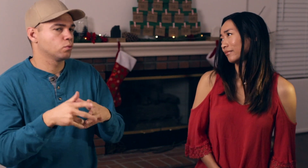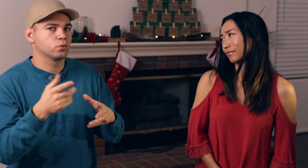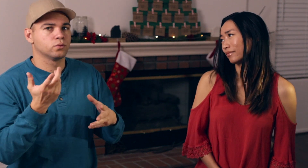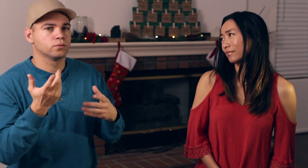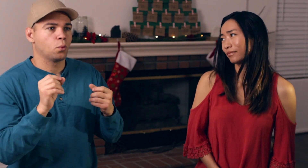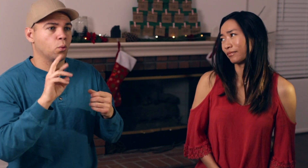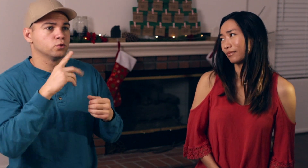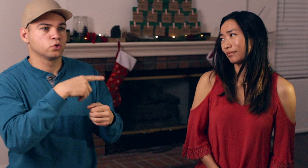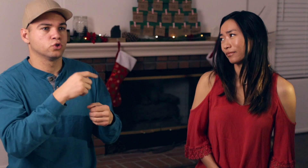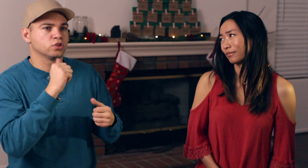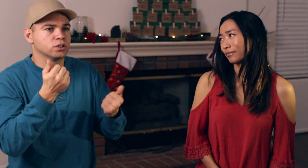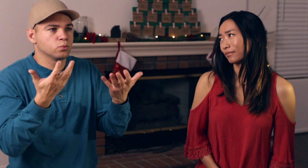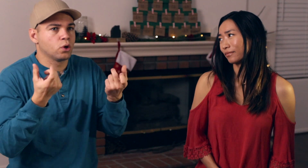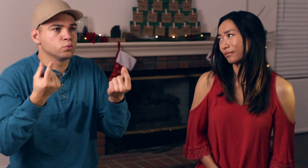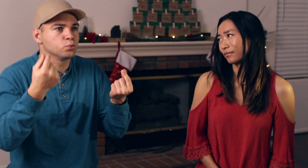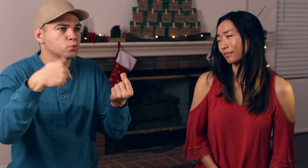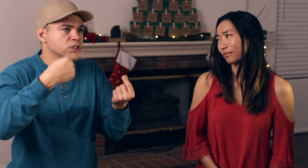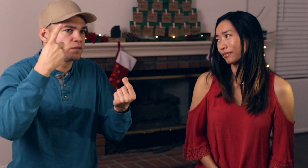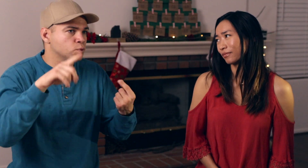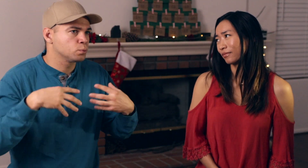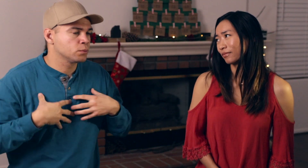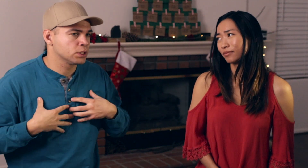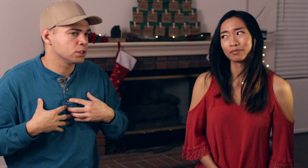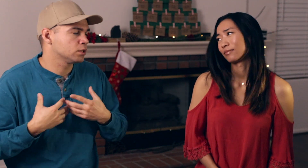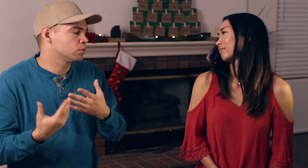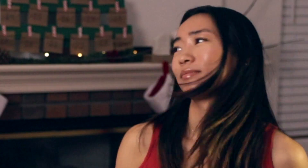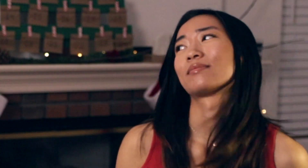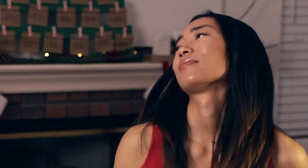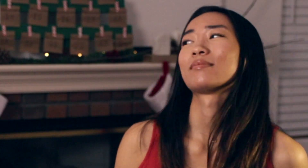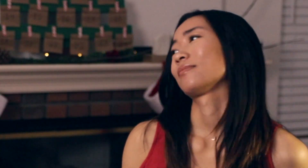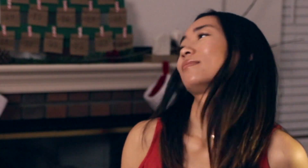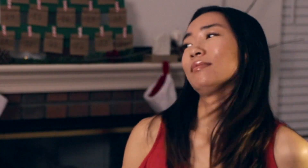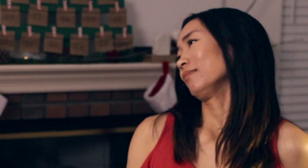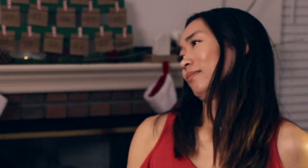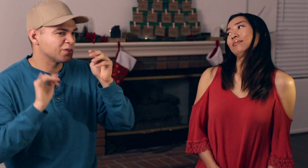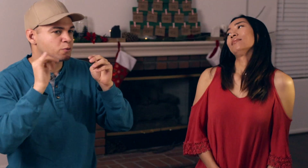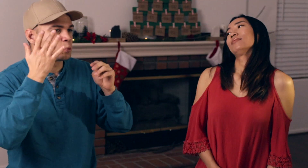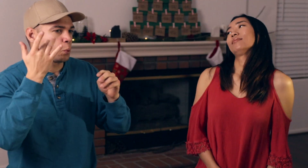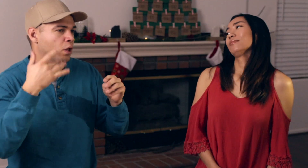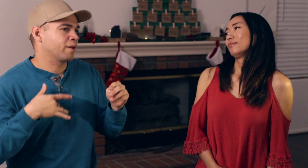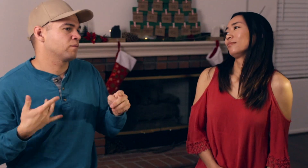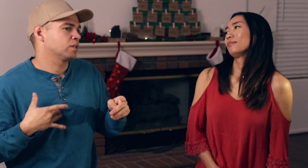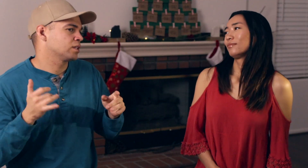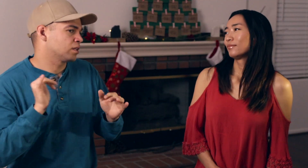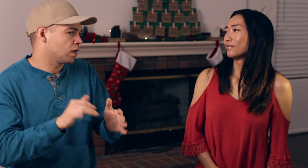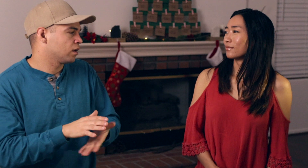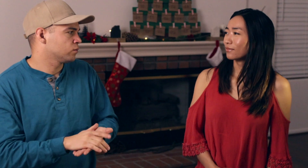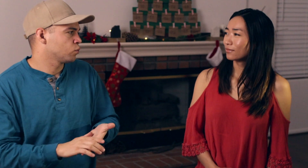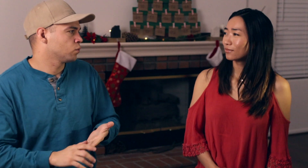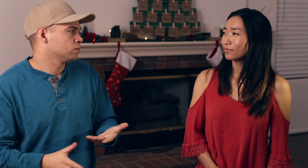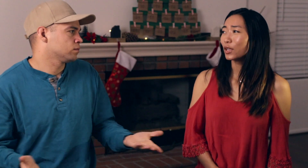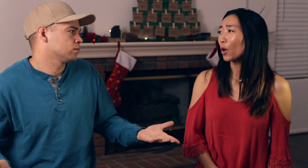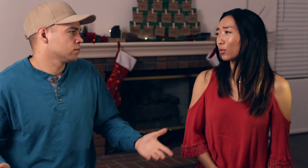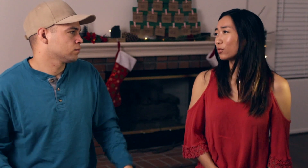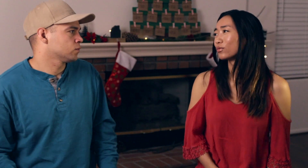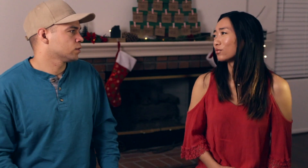"or she doesn't want to do this for me" So that's why i felt that way No